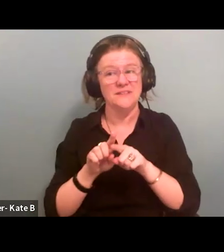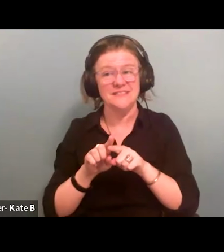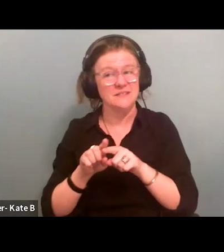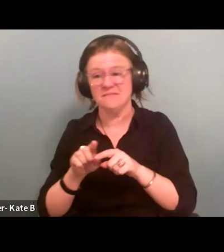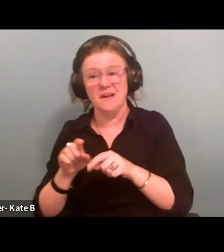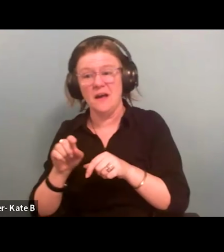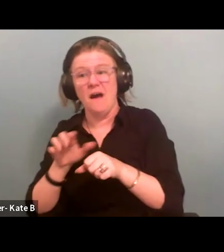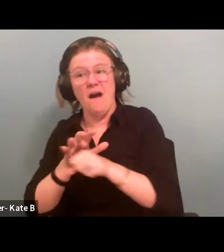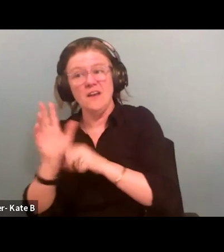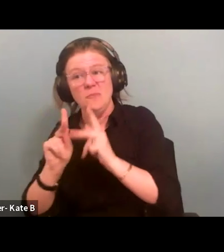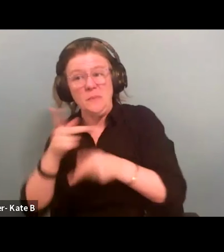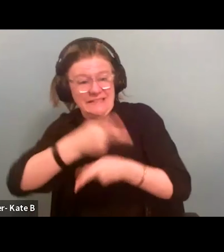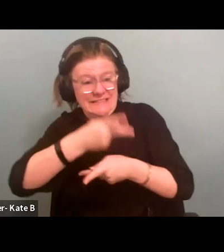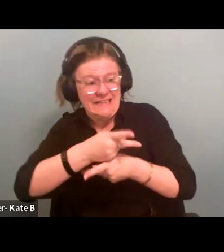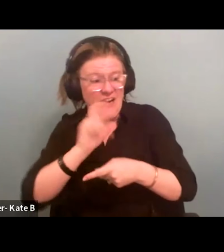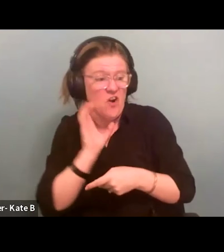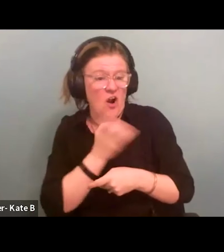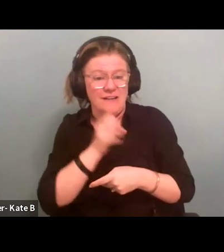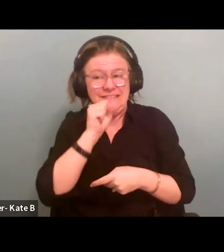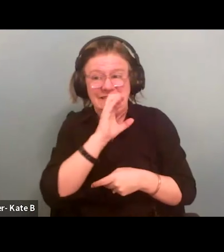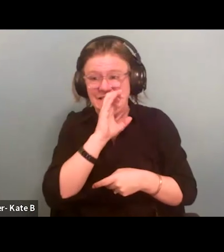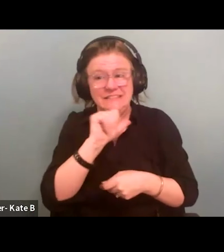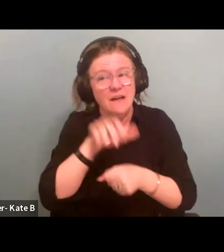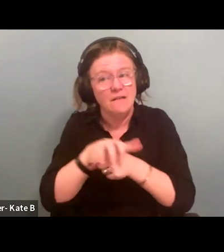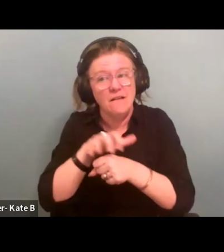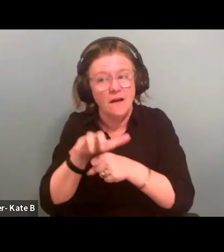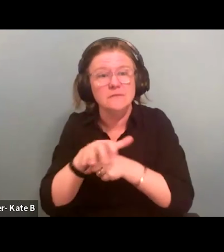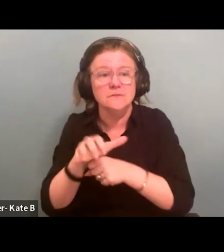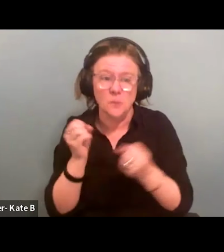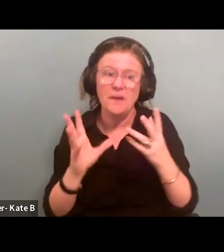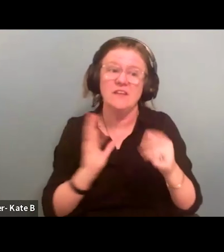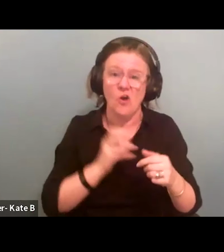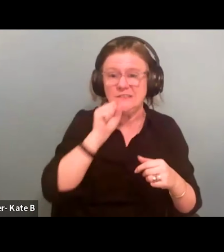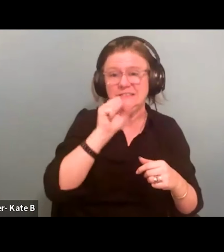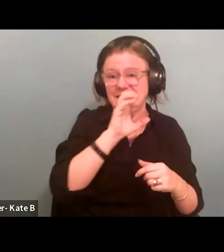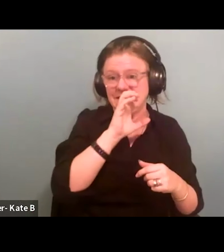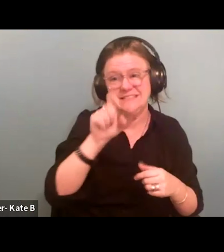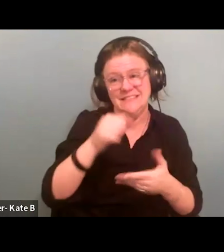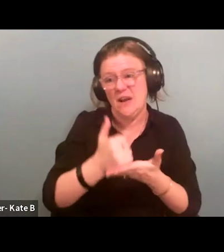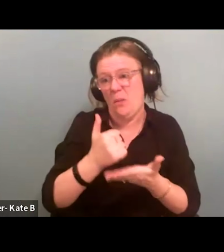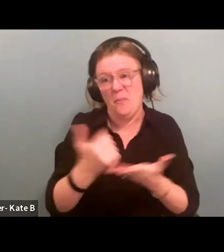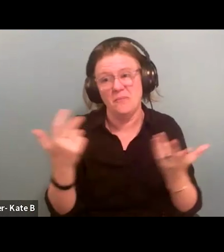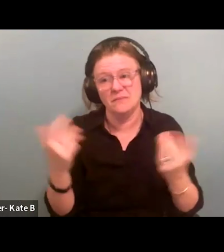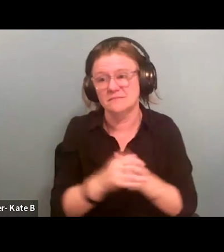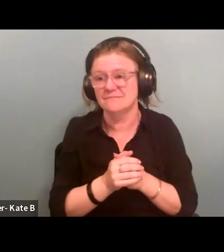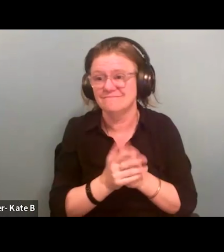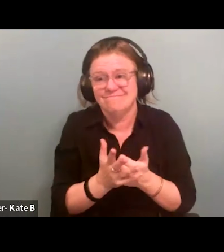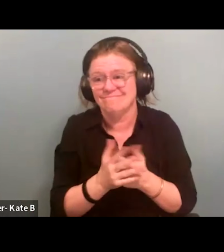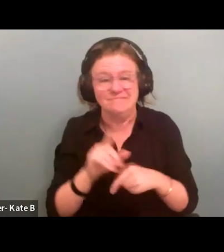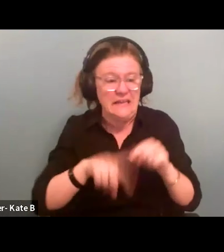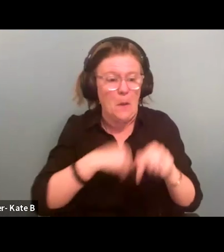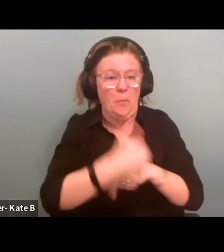So a lot of our older adults are in need through no fault of their own. Just not enough caregivers out there.